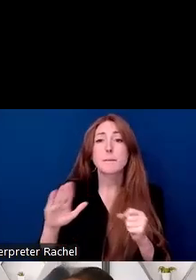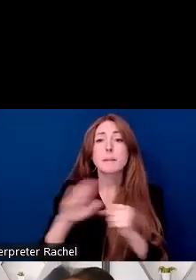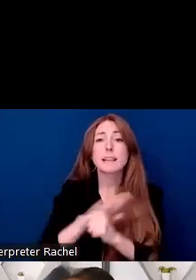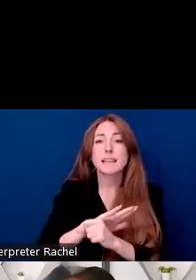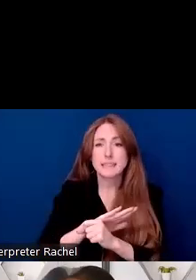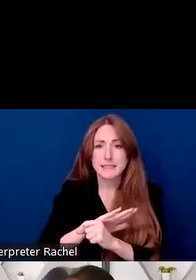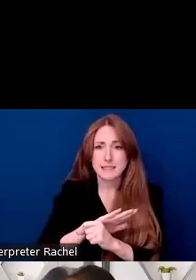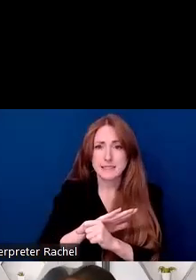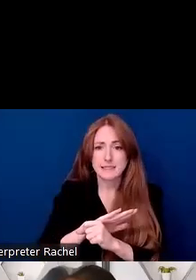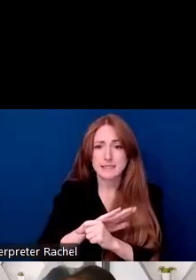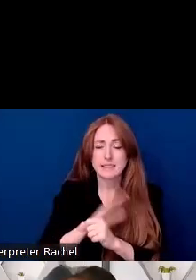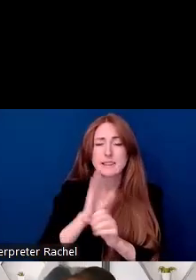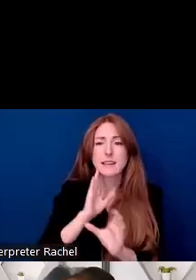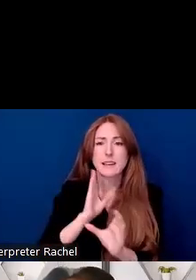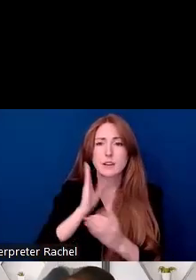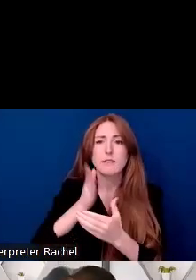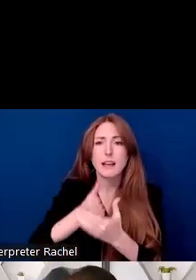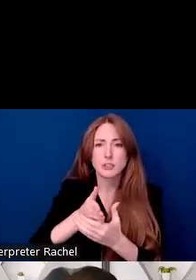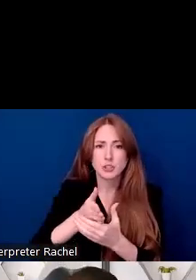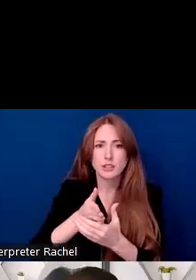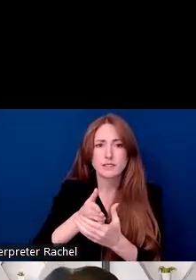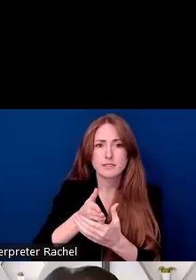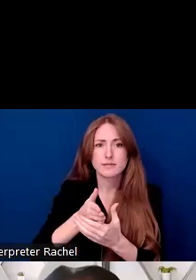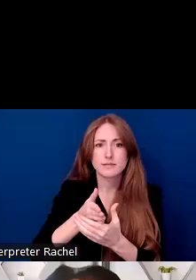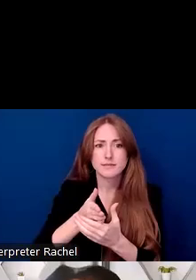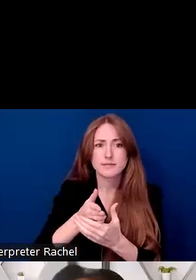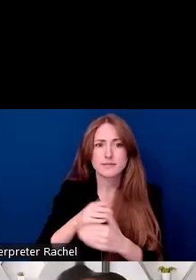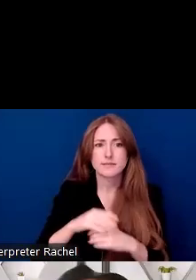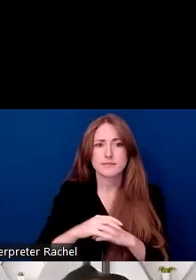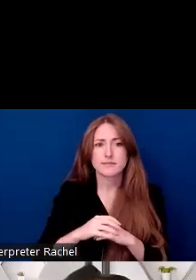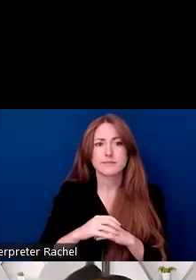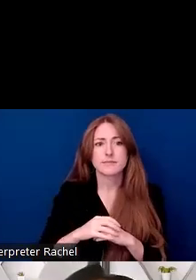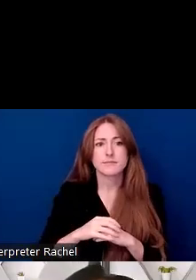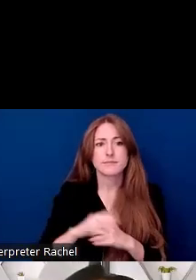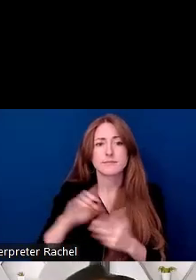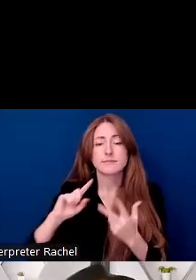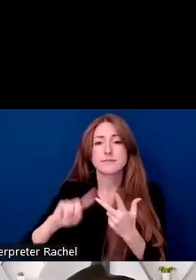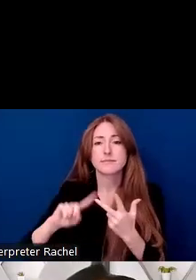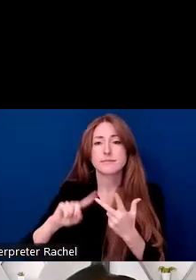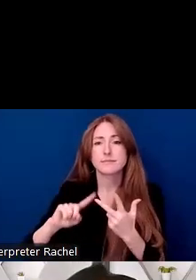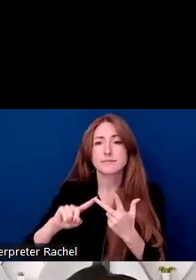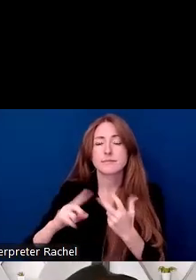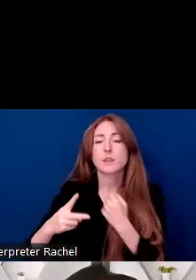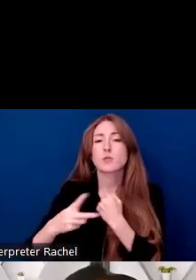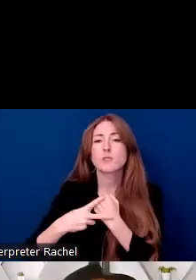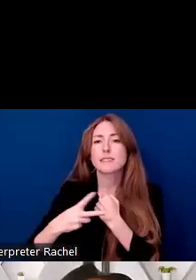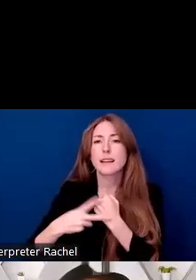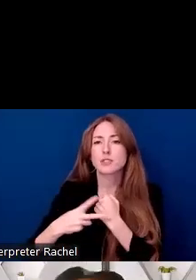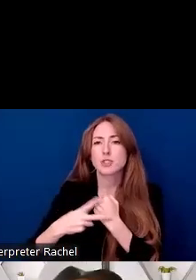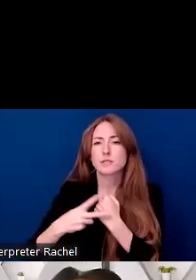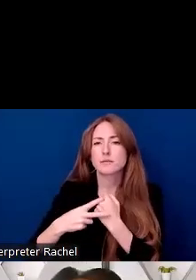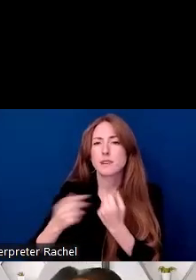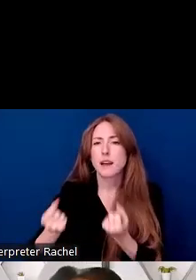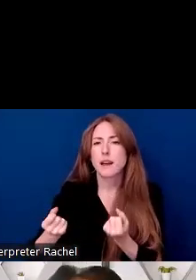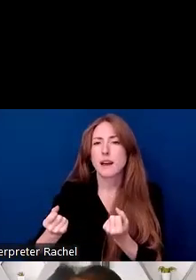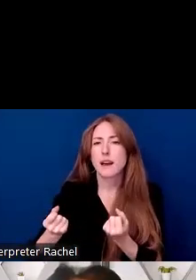who assigned to the intervention group. And also by retention rate, defined as the proportion of